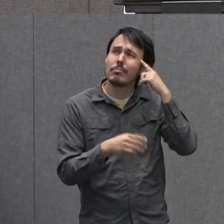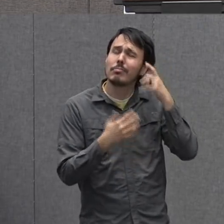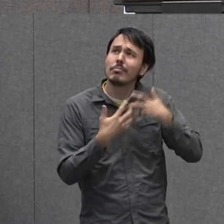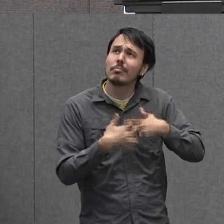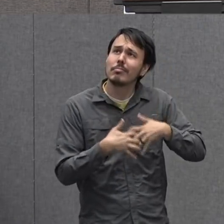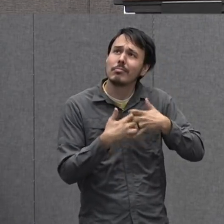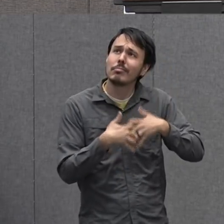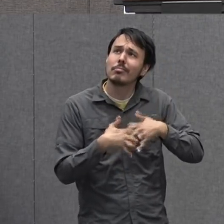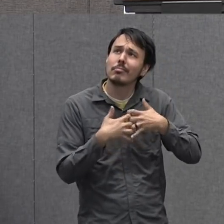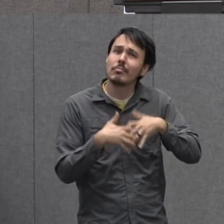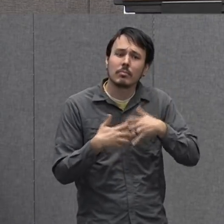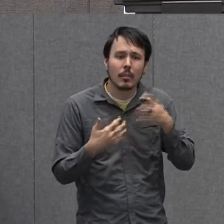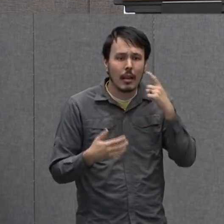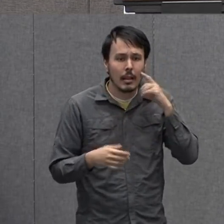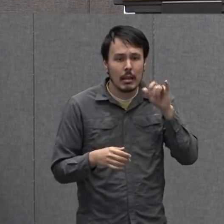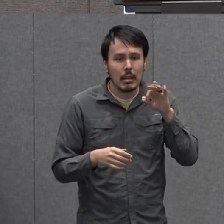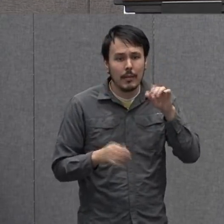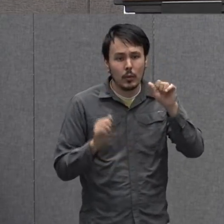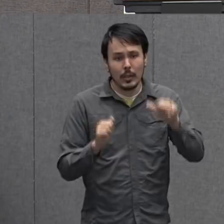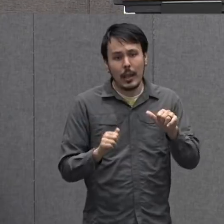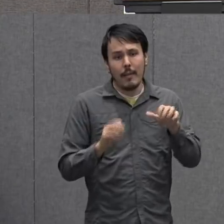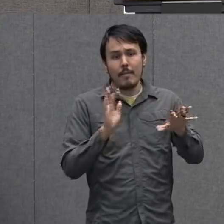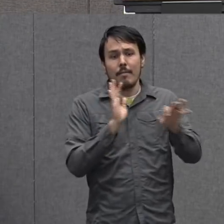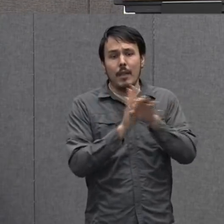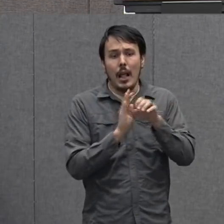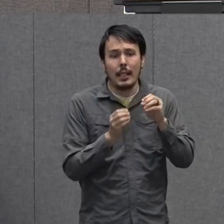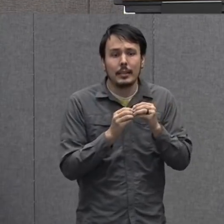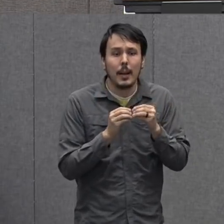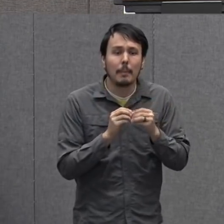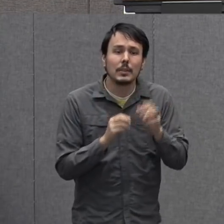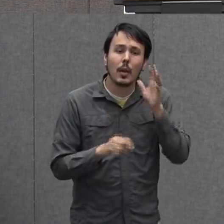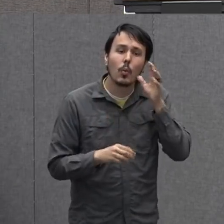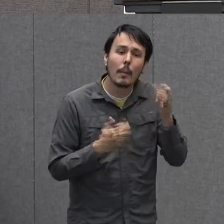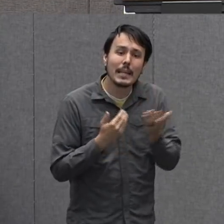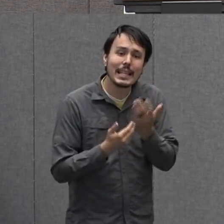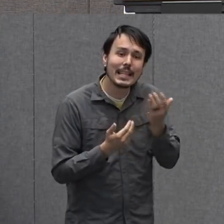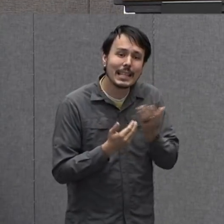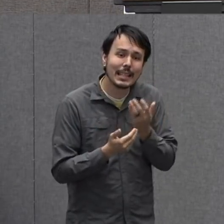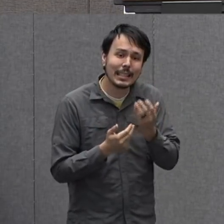and find some numbers that would be easy to put together and kinda keep track as we go along.